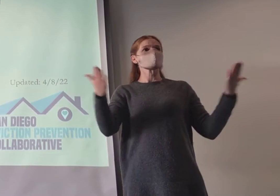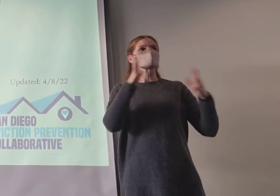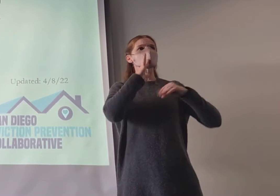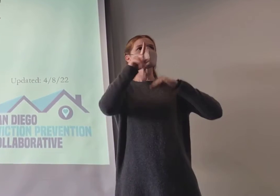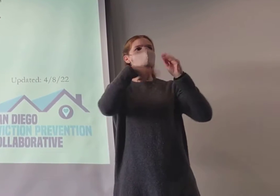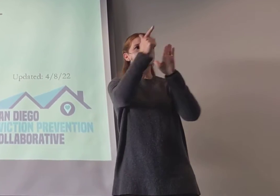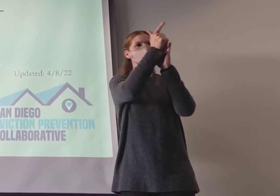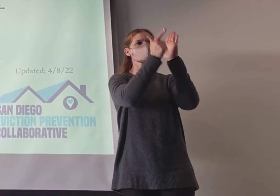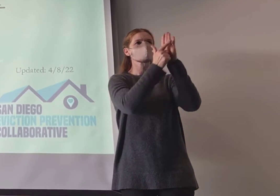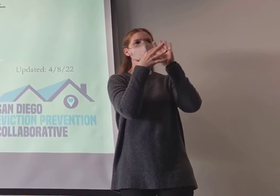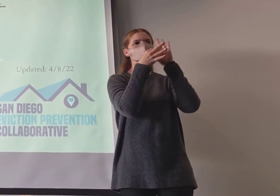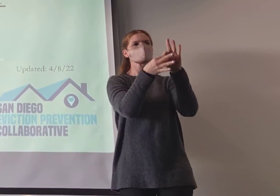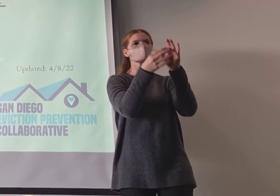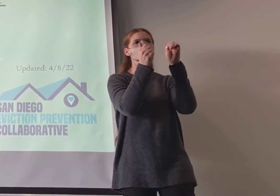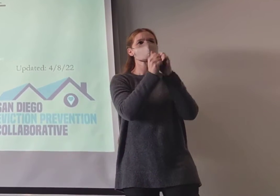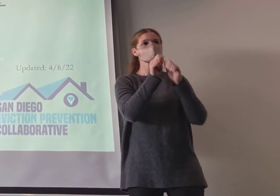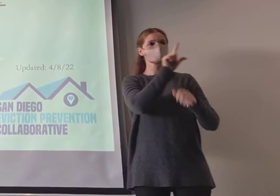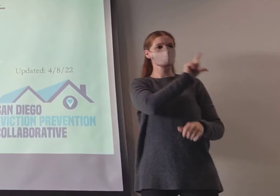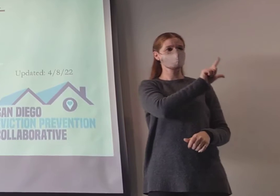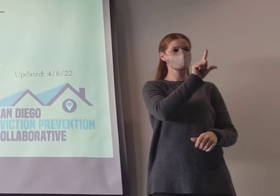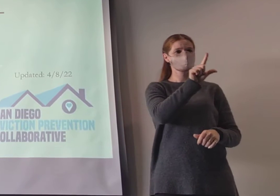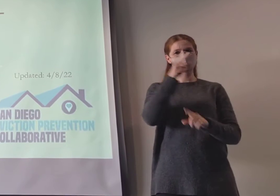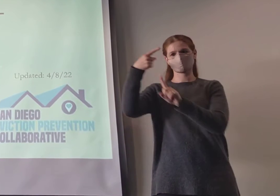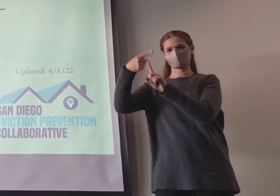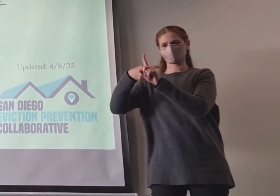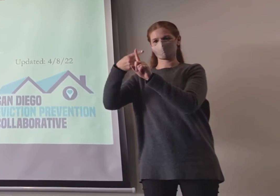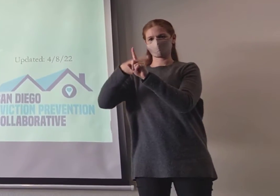laws. These are some slides.